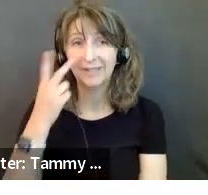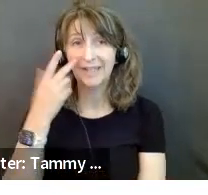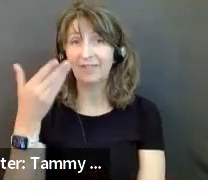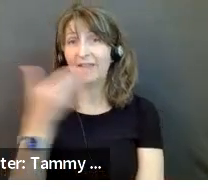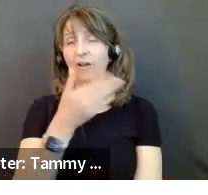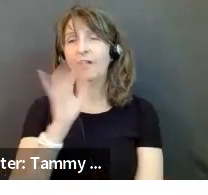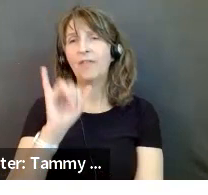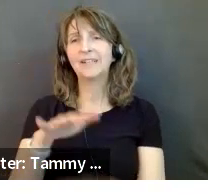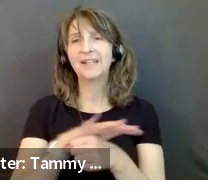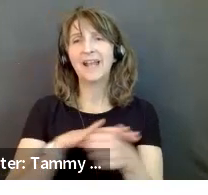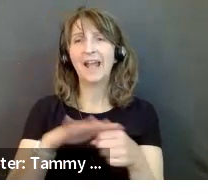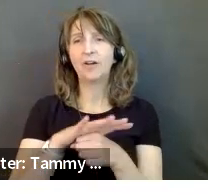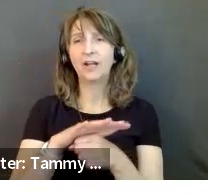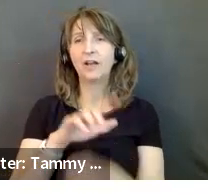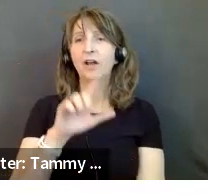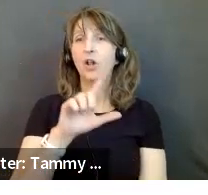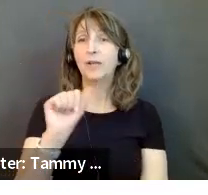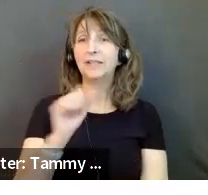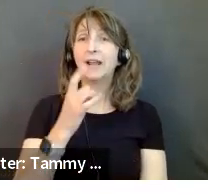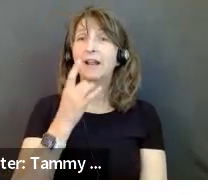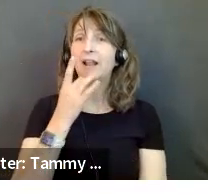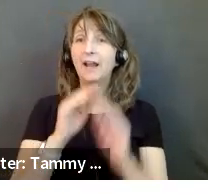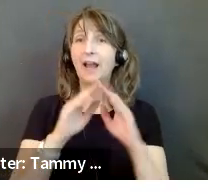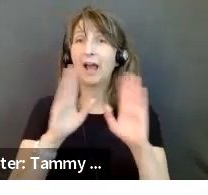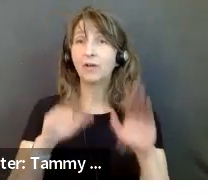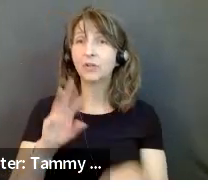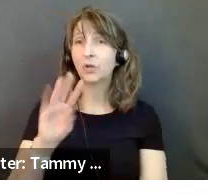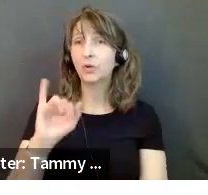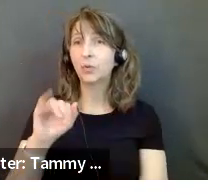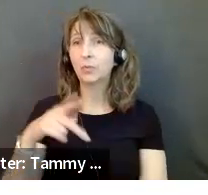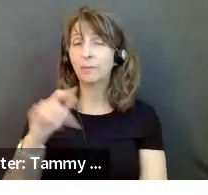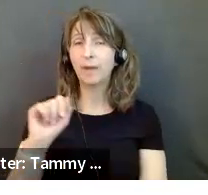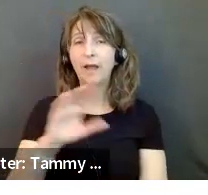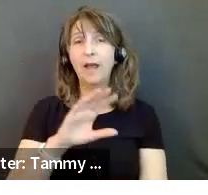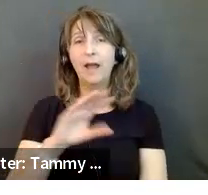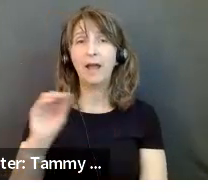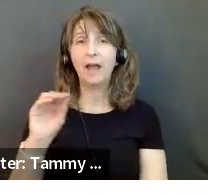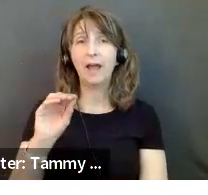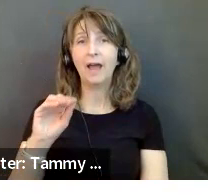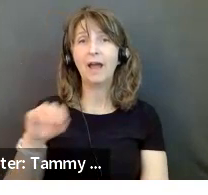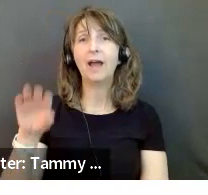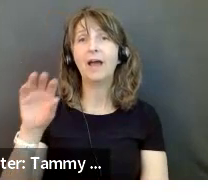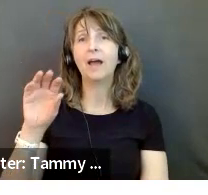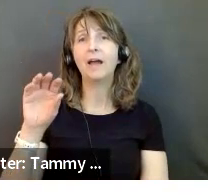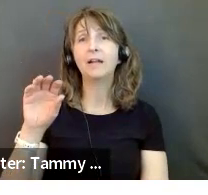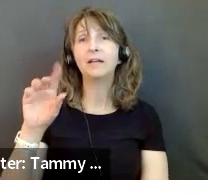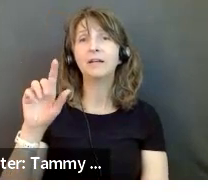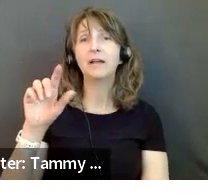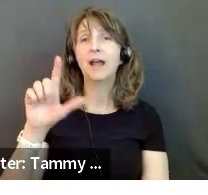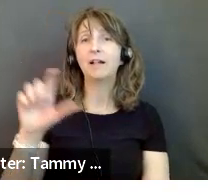coverage area for both the Louisiana Lighthouse WIPA and, West South Central whipple with LSU.